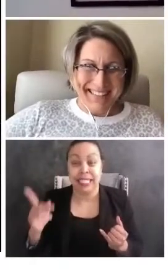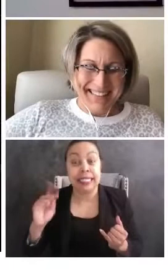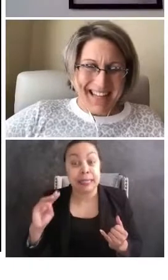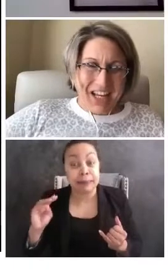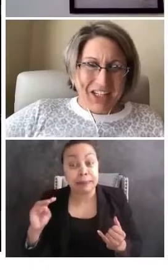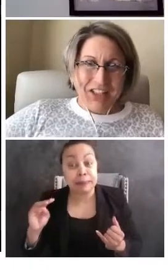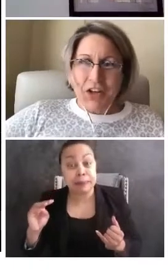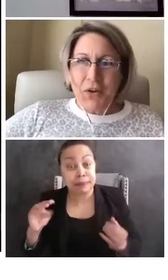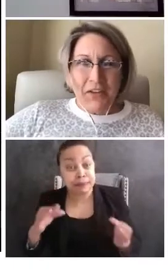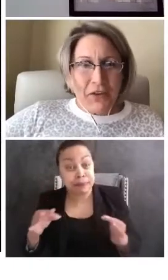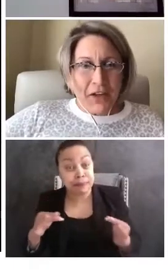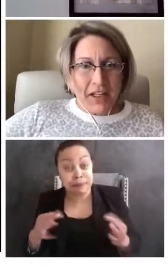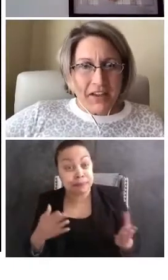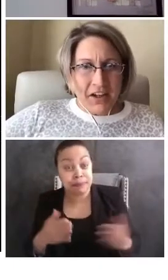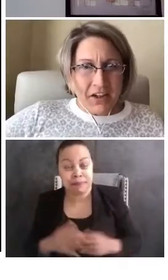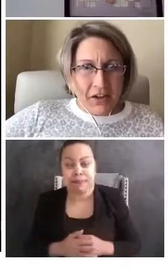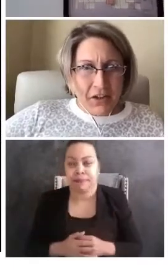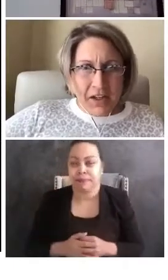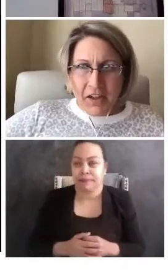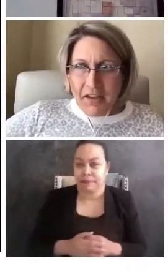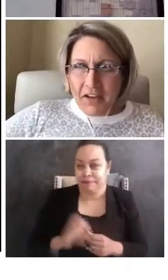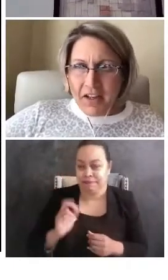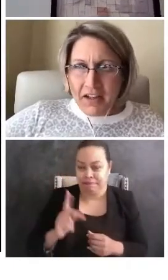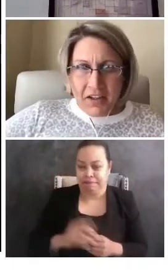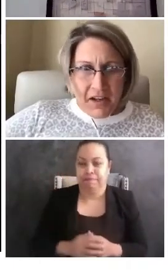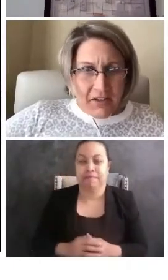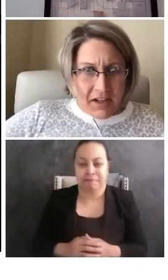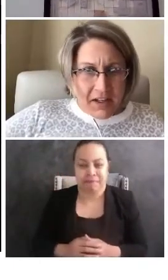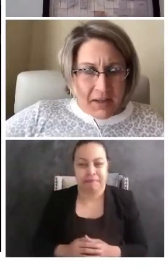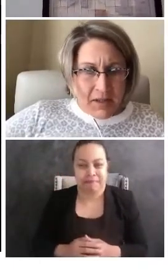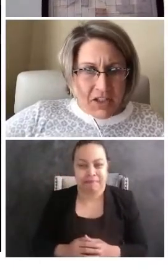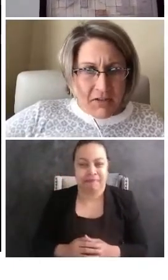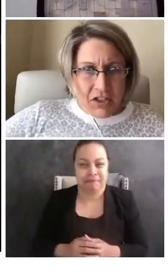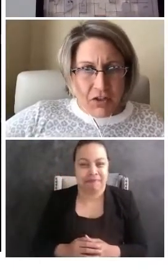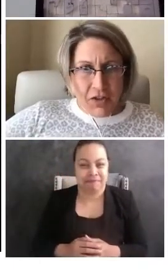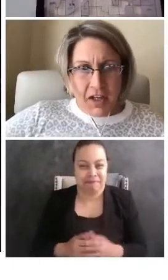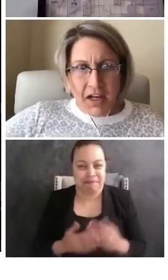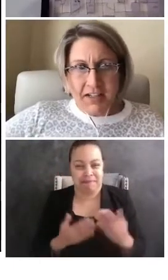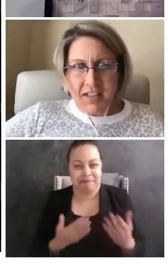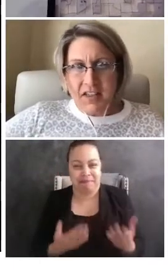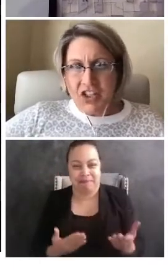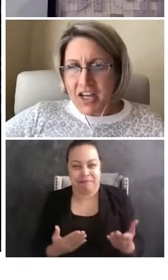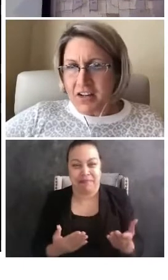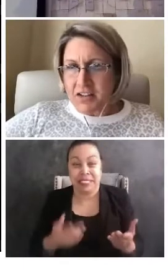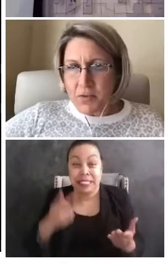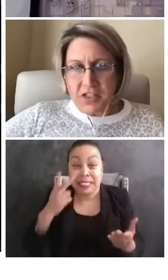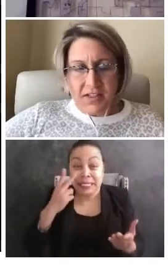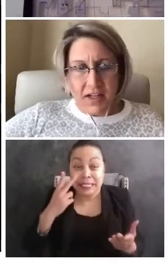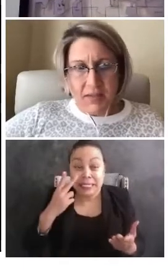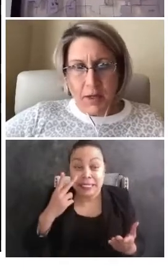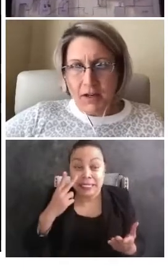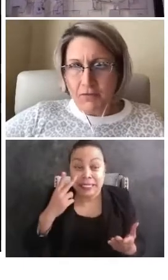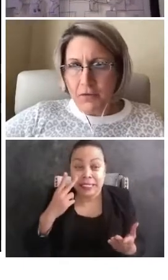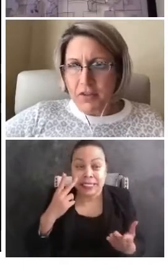Kim: You have an image of it too. You can kind of see the shadows.